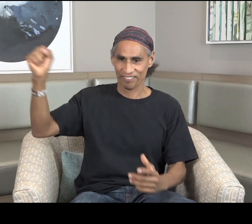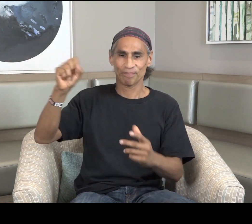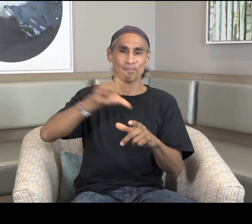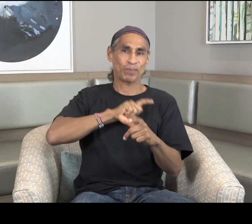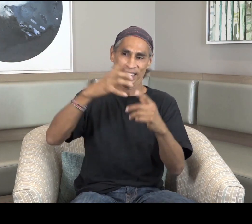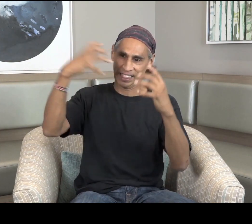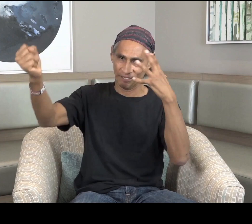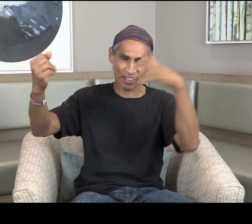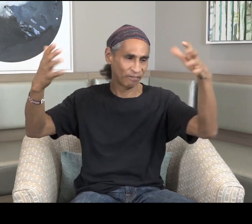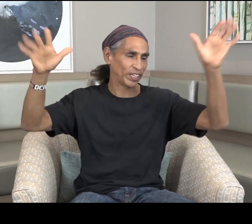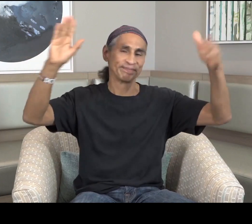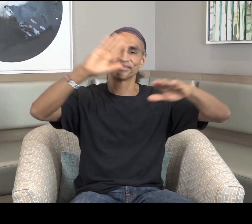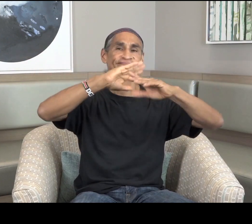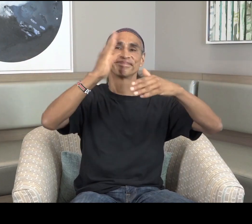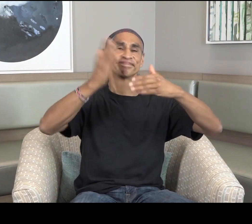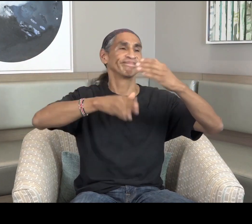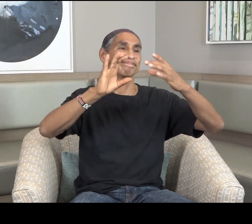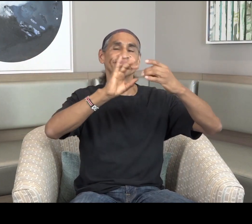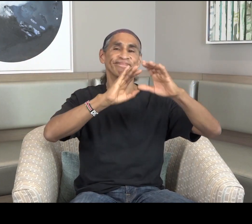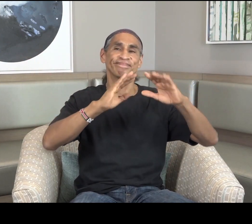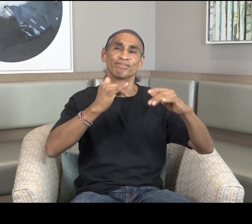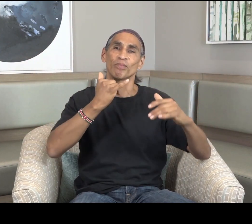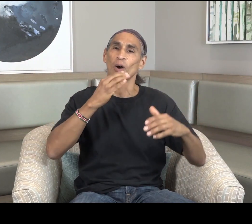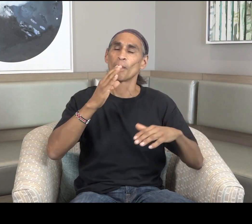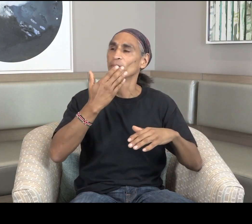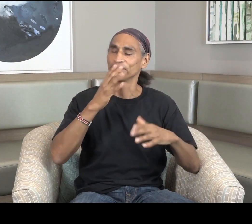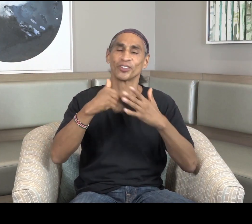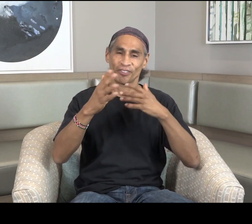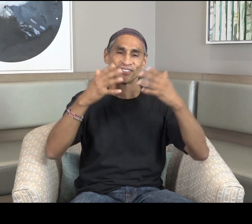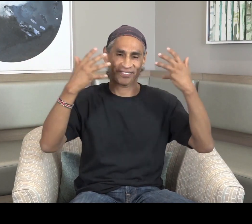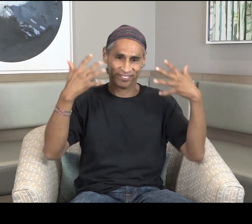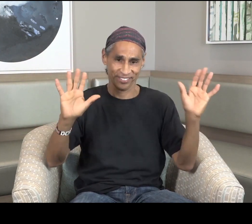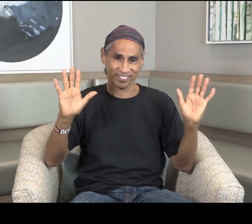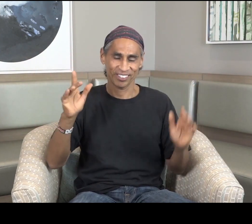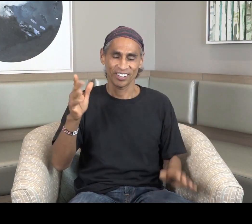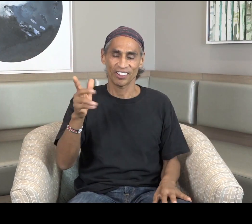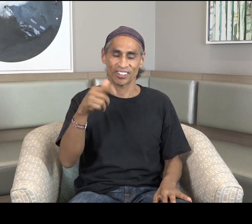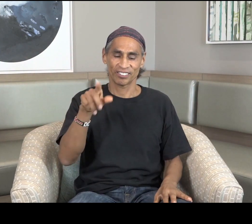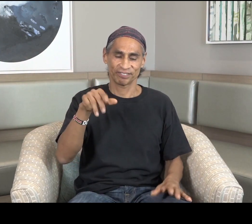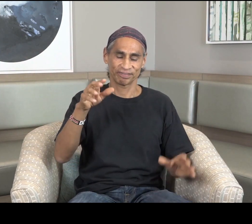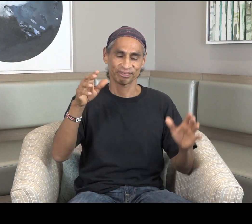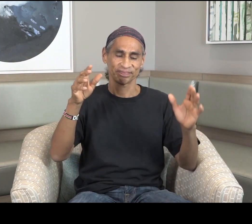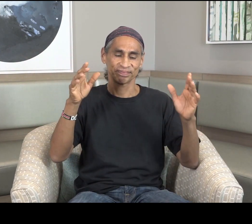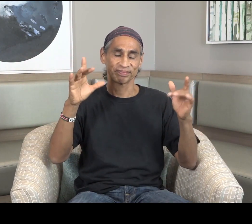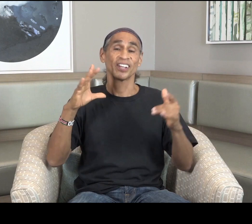Anyway, you know it was all over, the police left, and uhh..